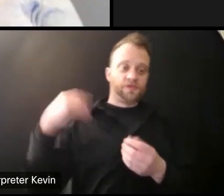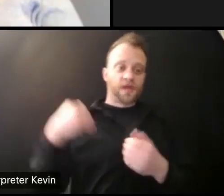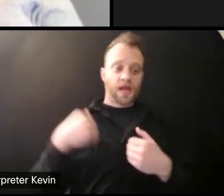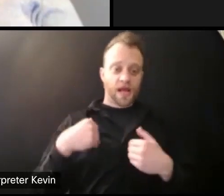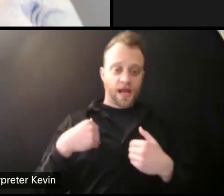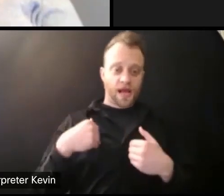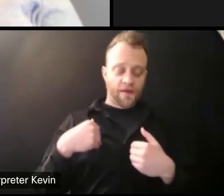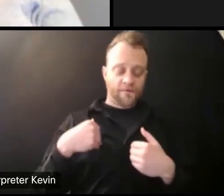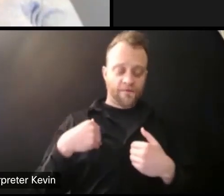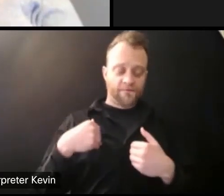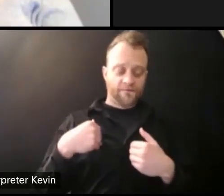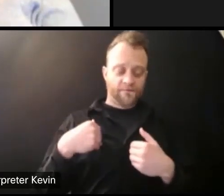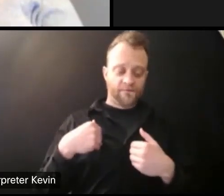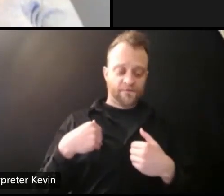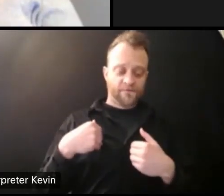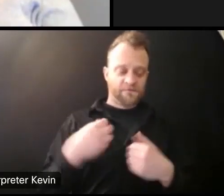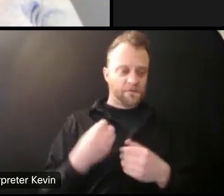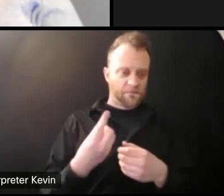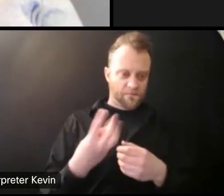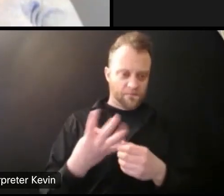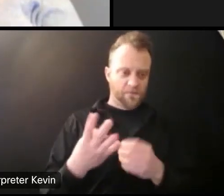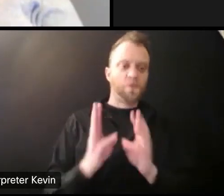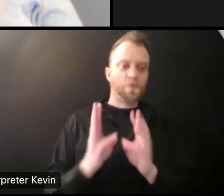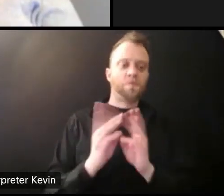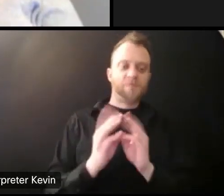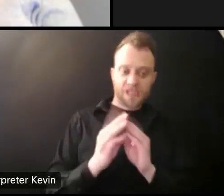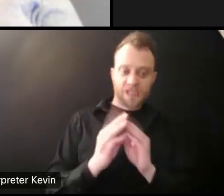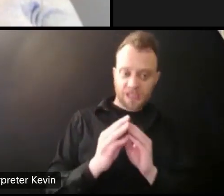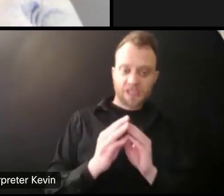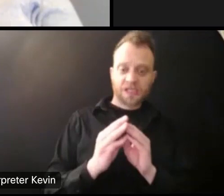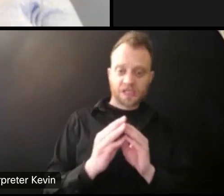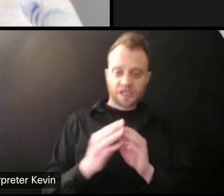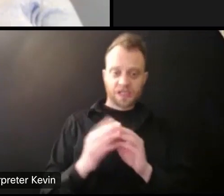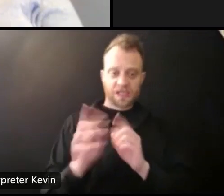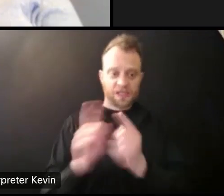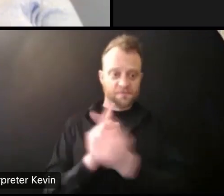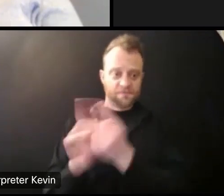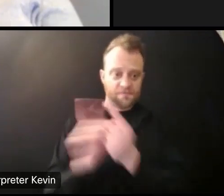learn from their neighbors. Others don't have monthly meetings per se but they do